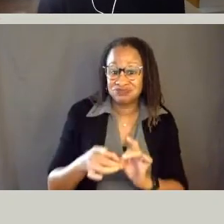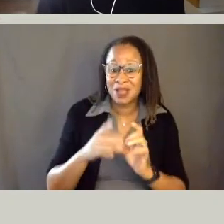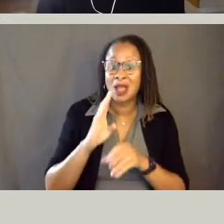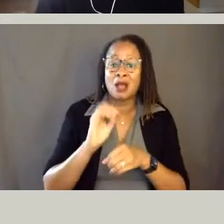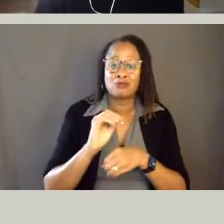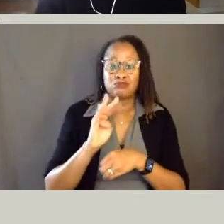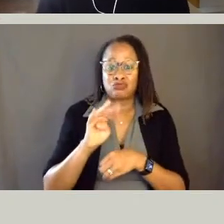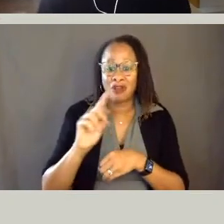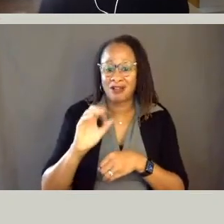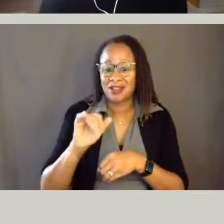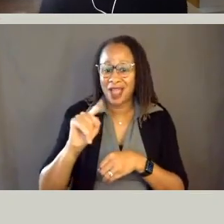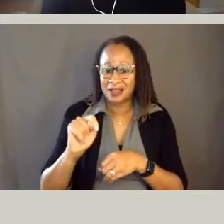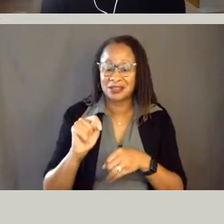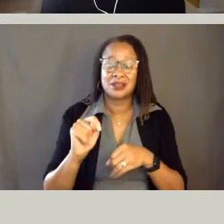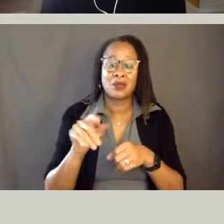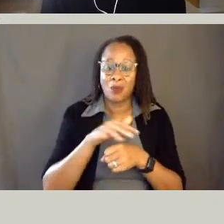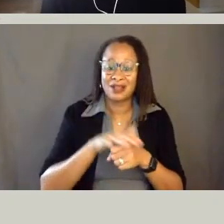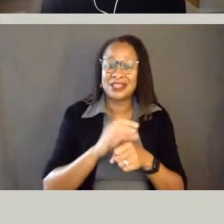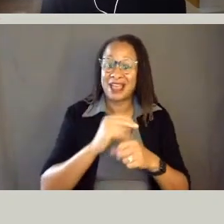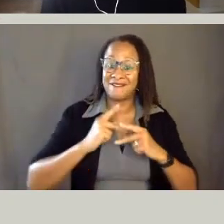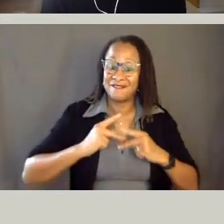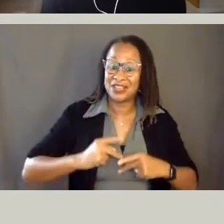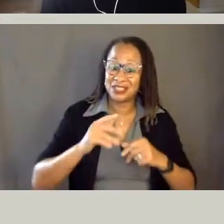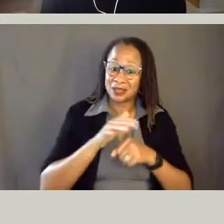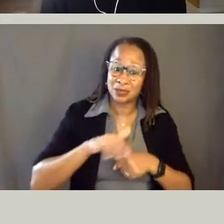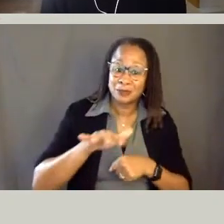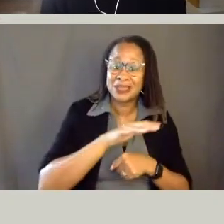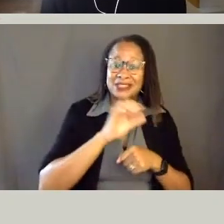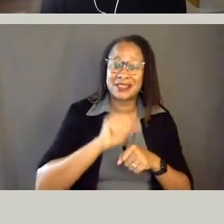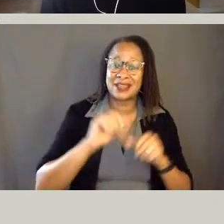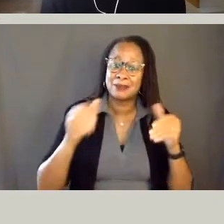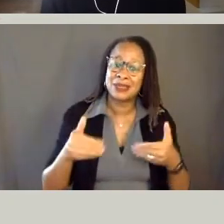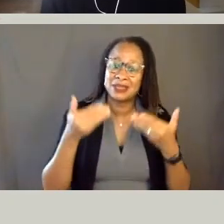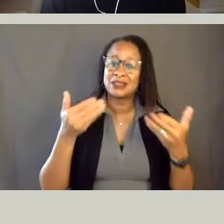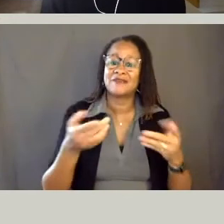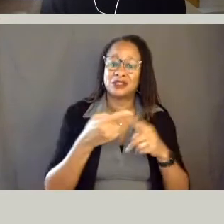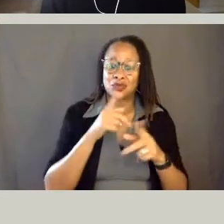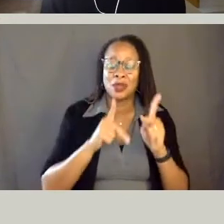and actually like physical space that could be given to people in public,